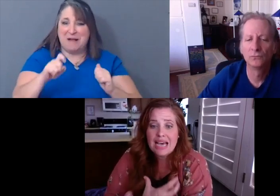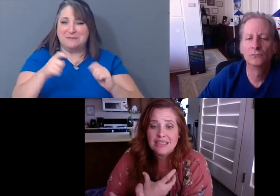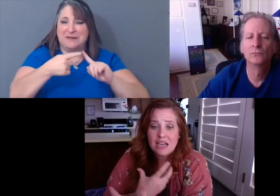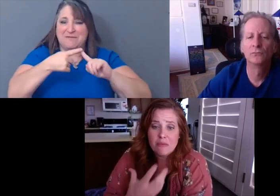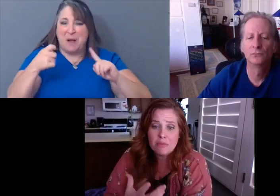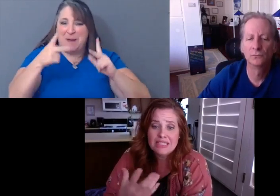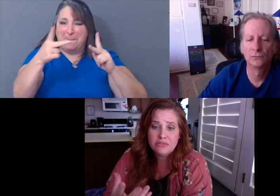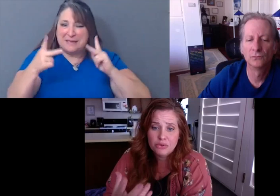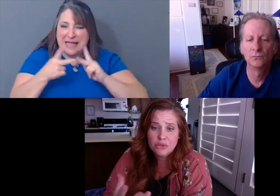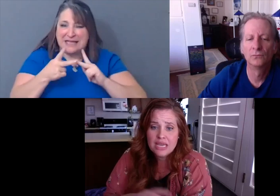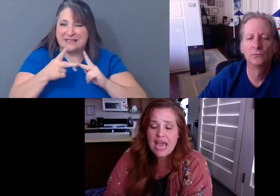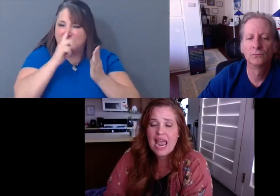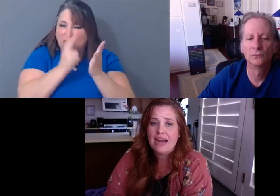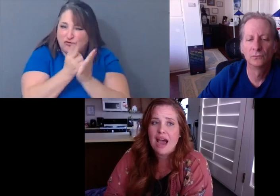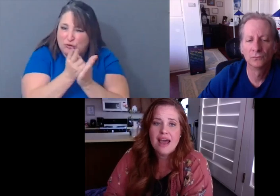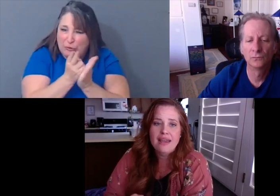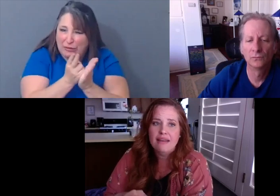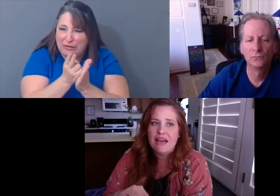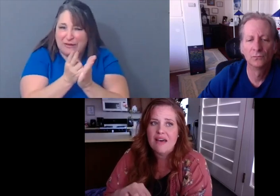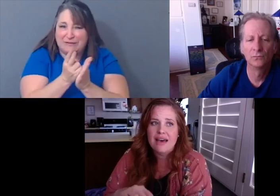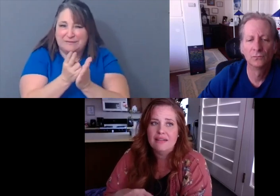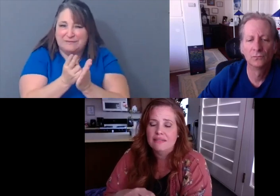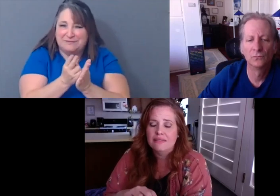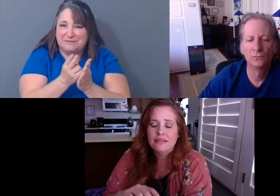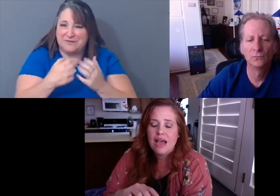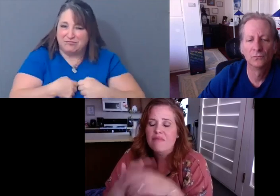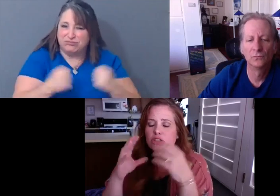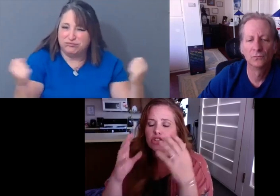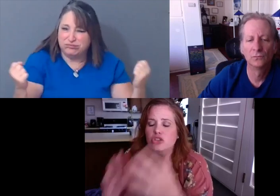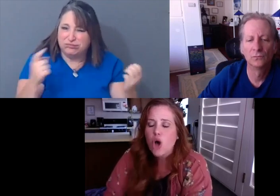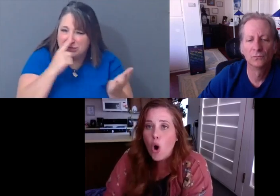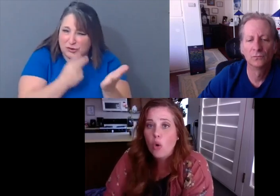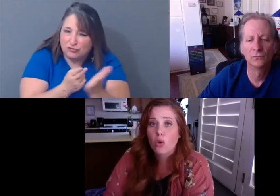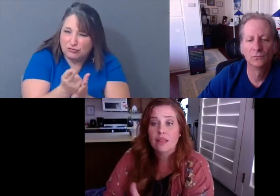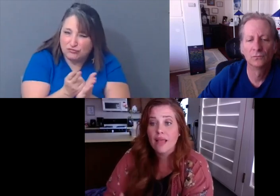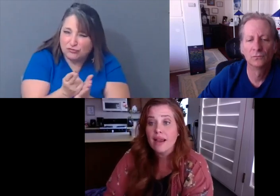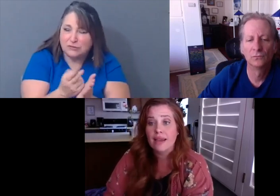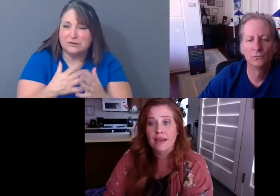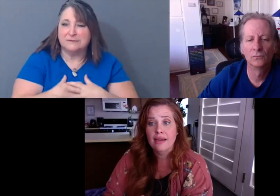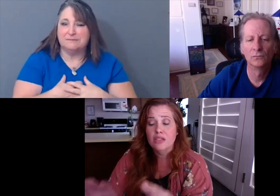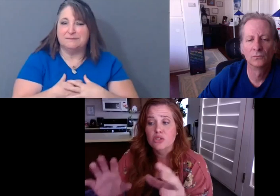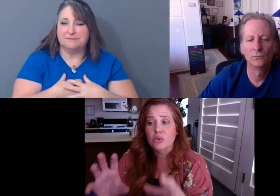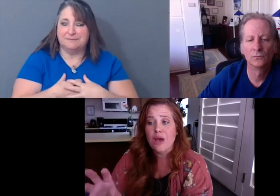It has to come from a place of truth. And I have had, I've been so lucky to have met